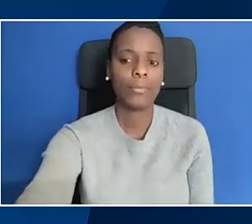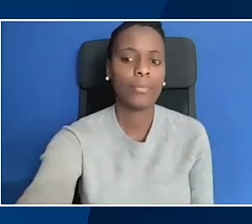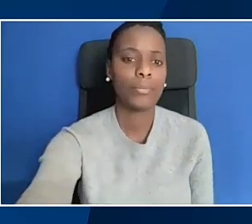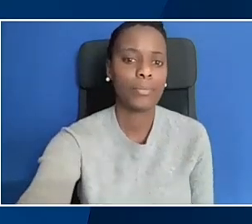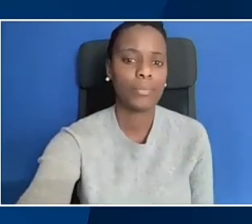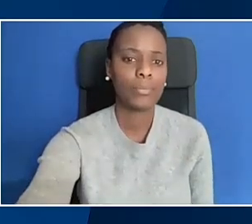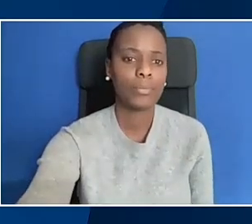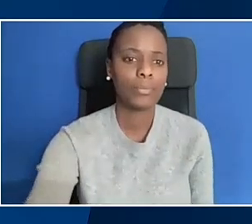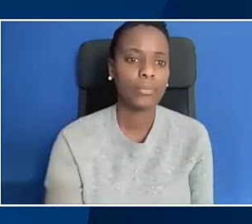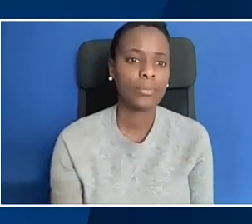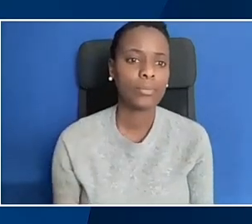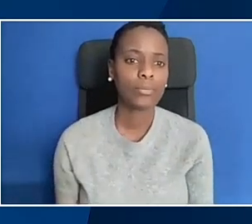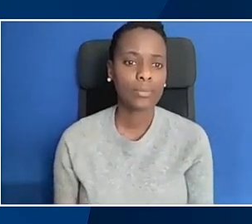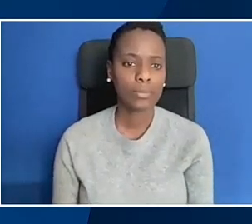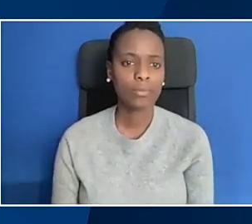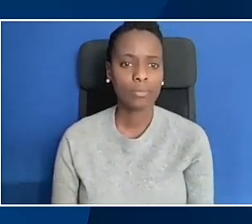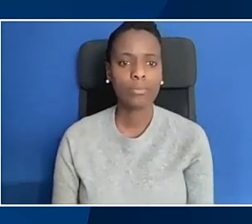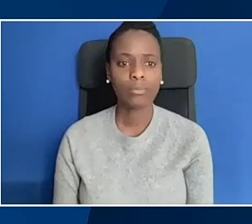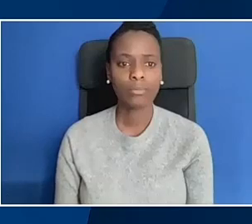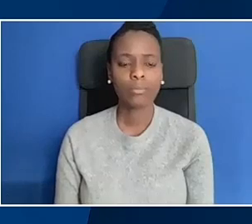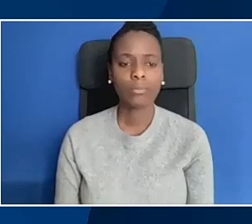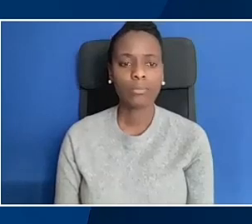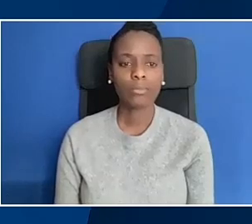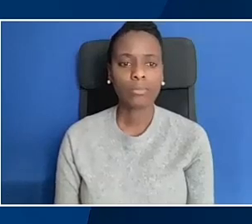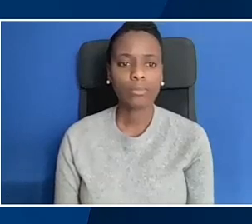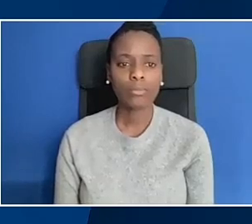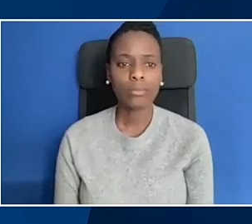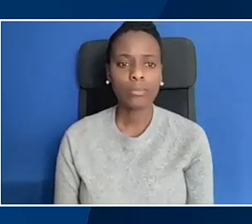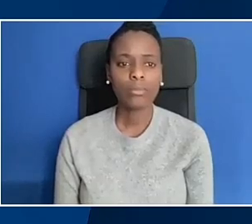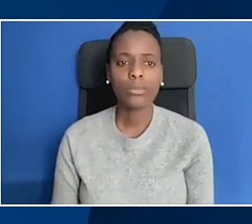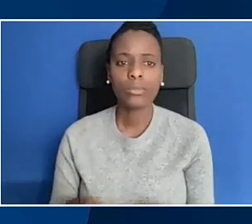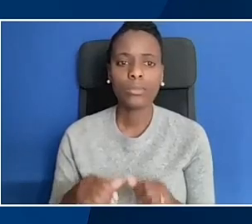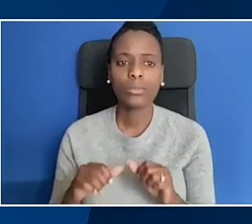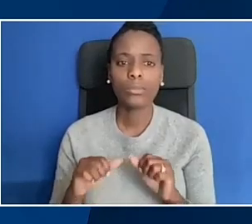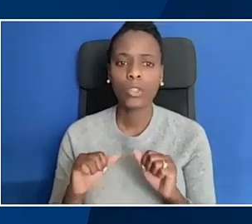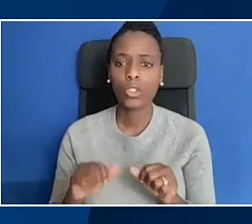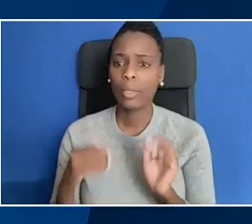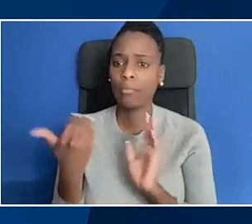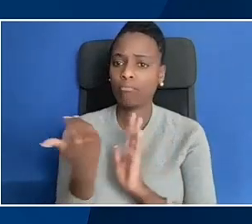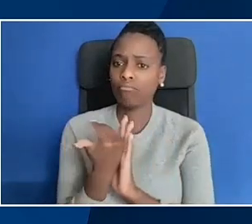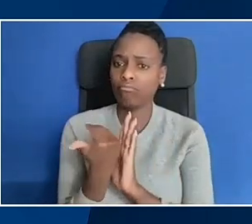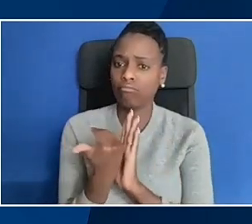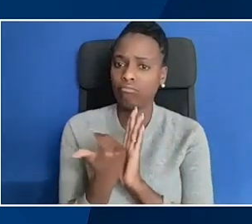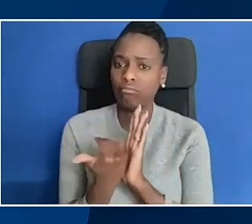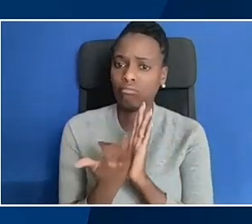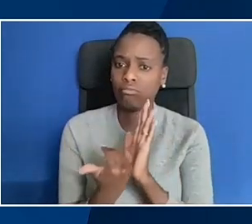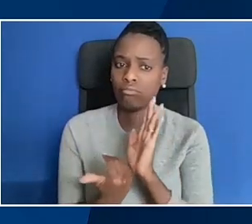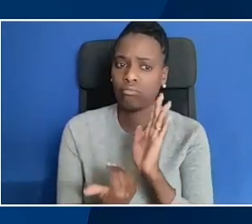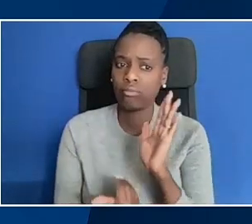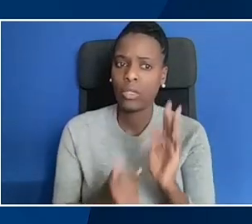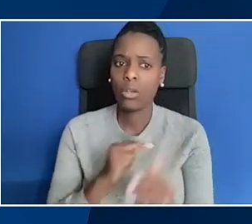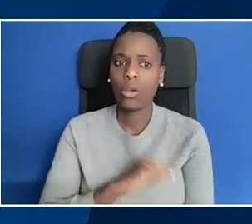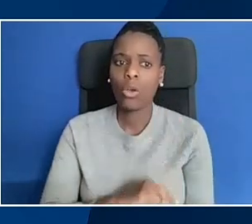be- it could be similar like that, like just, exhaustive list. It is exhaustive of qualified aliens in PRWORA. So it could be something like